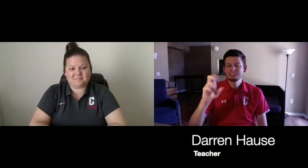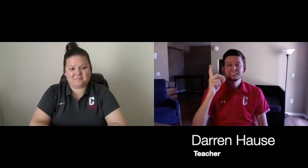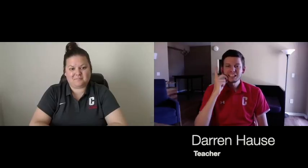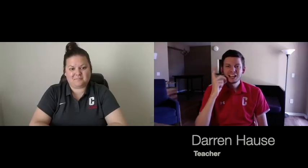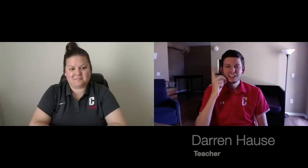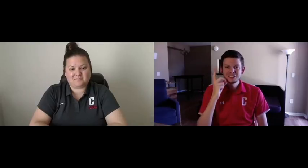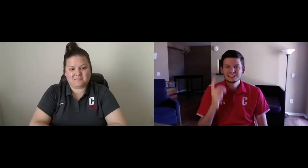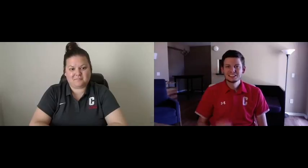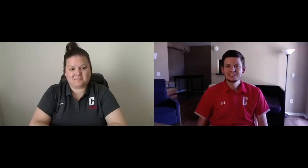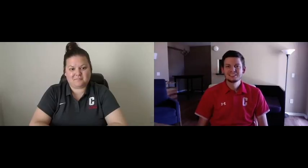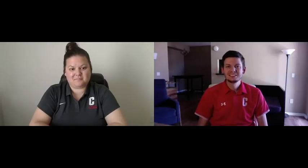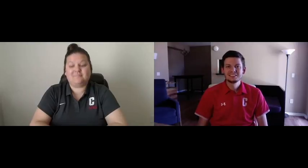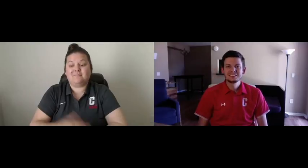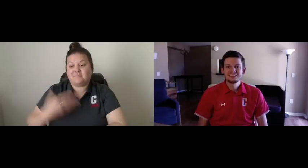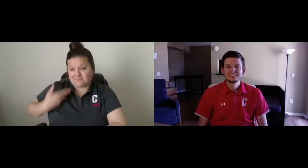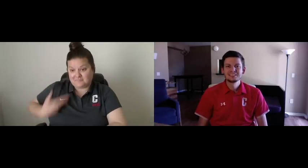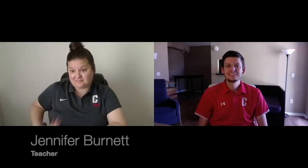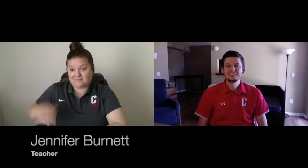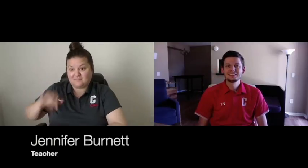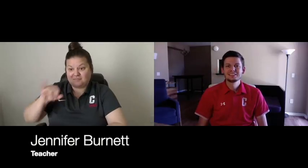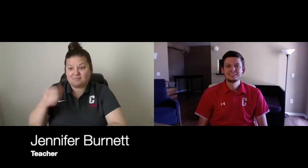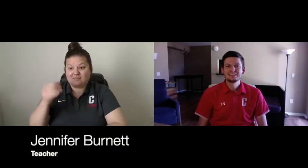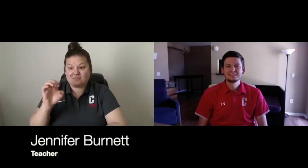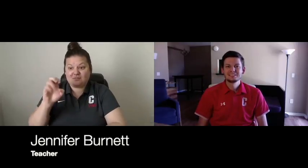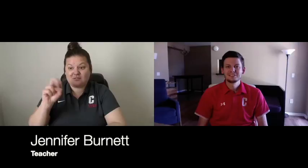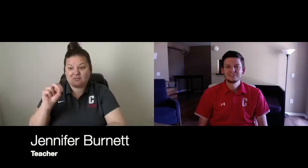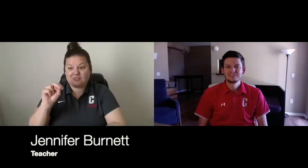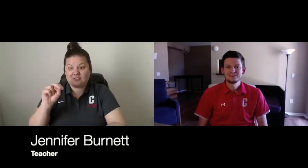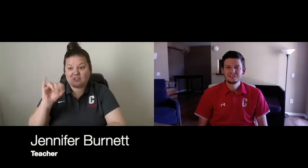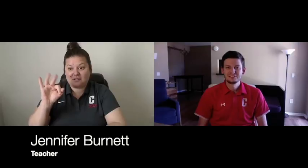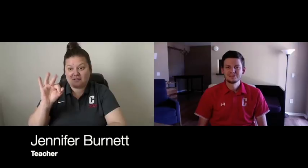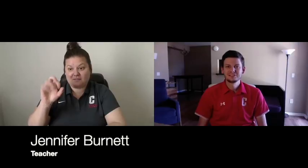And I am Jennifer Burnett.